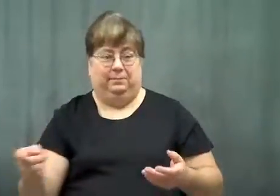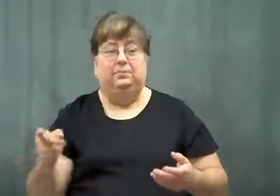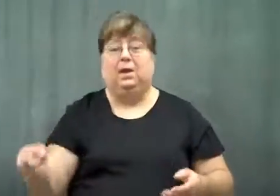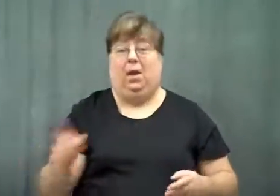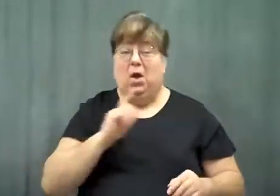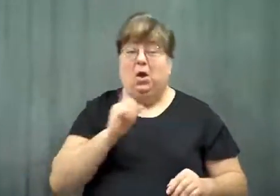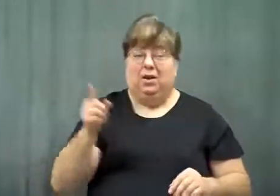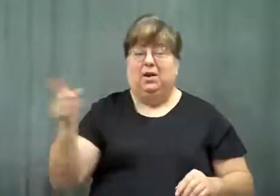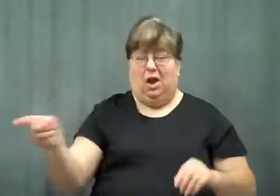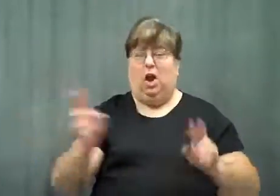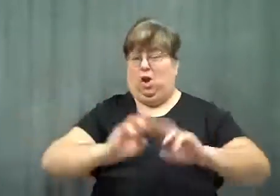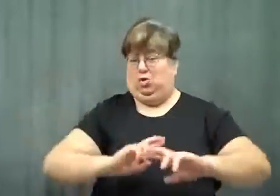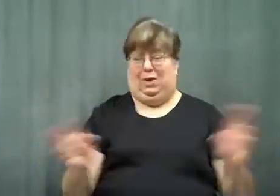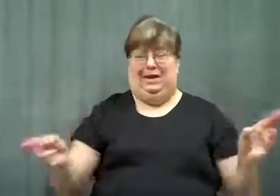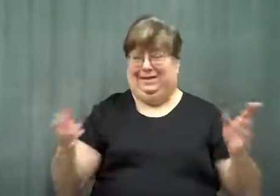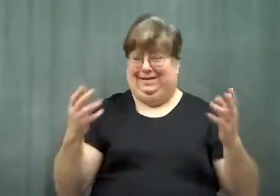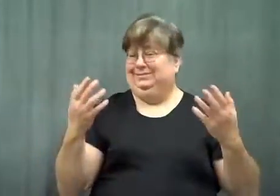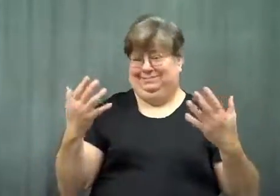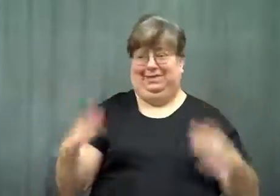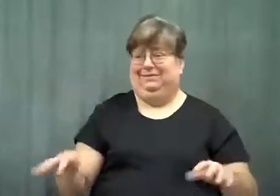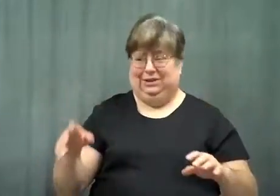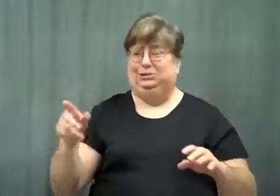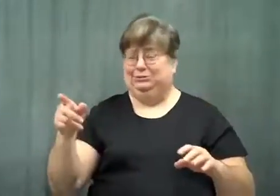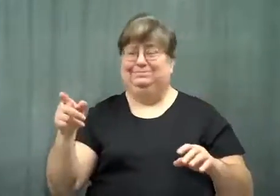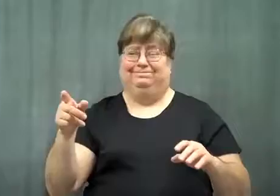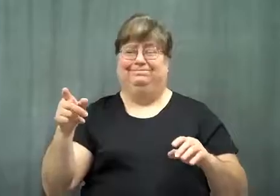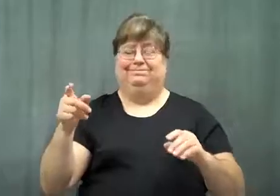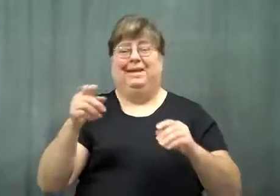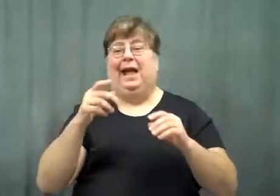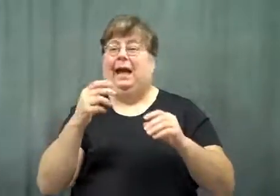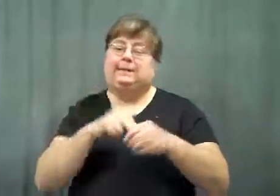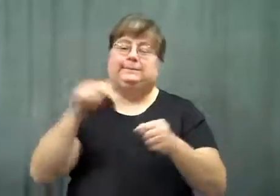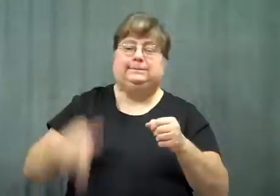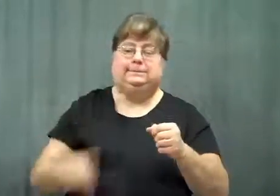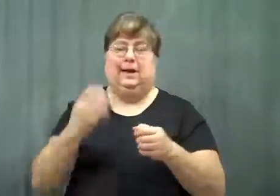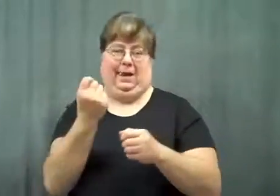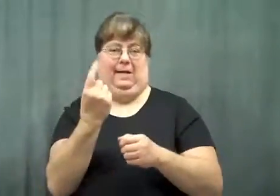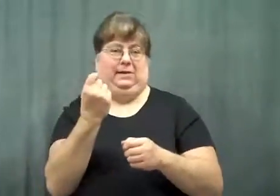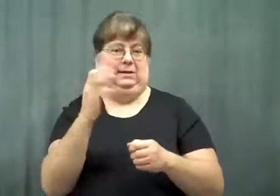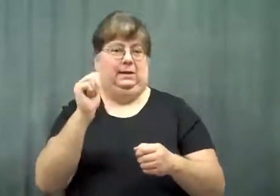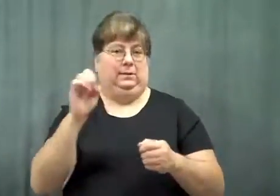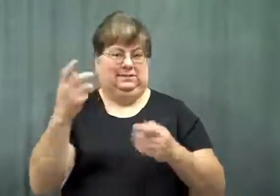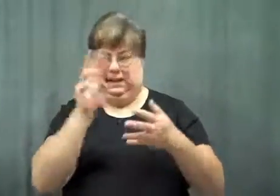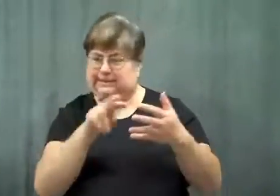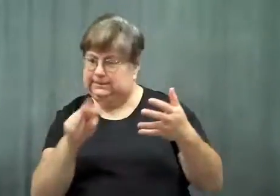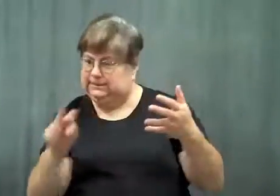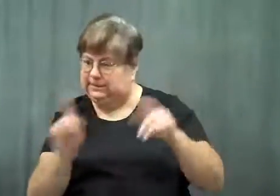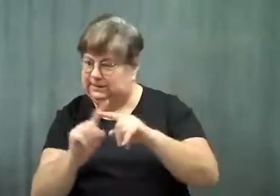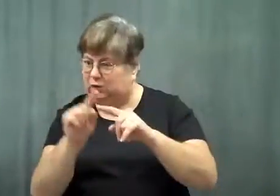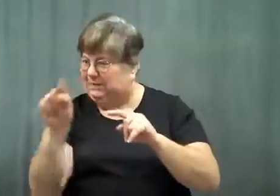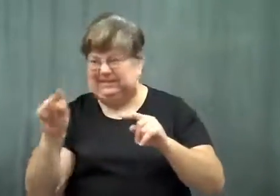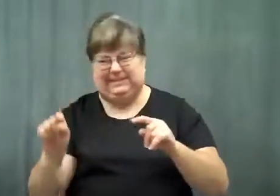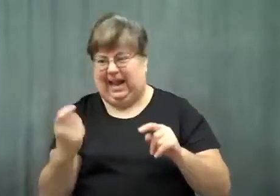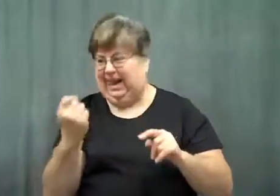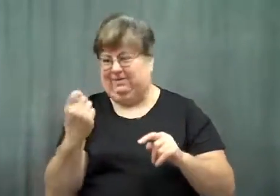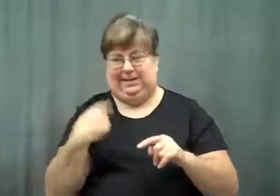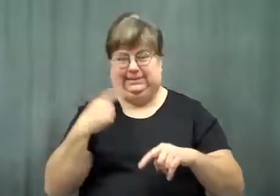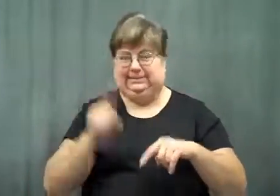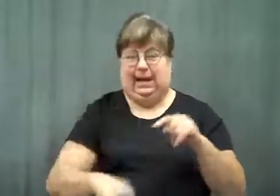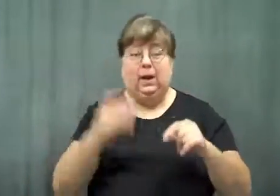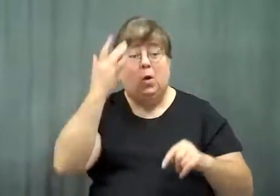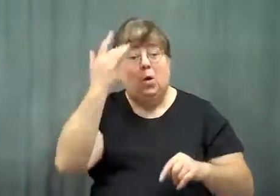She has already recused herself from 11 cases.